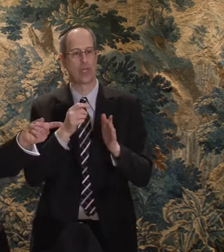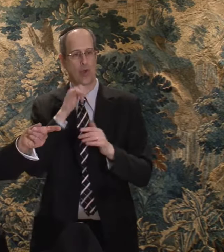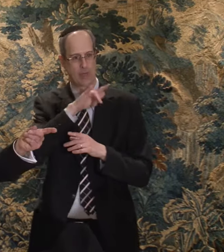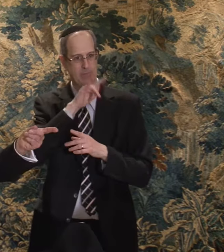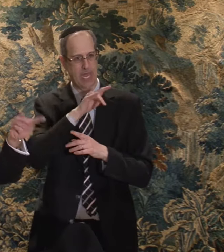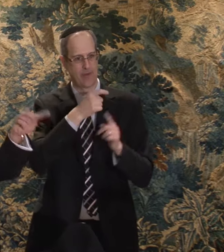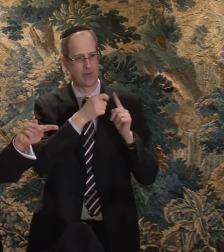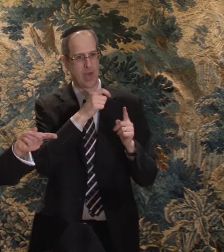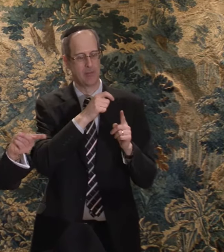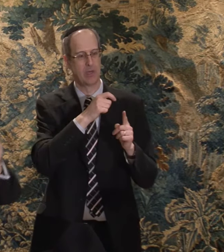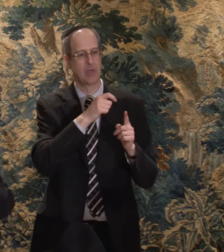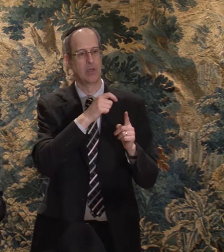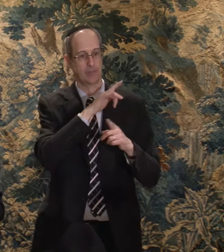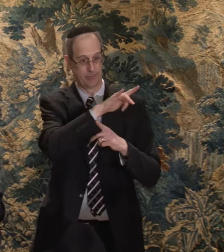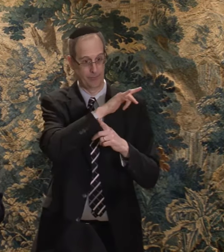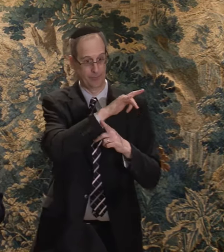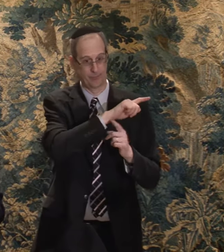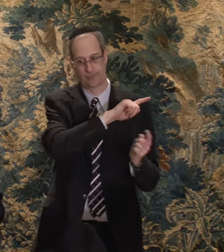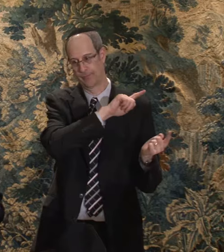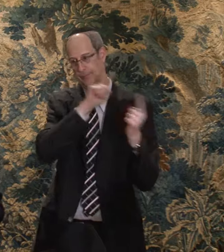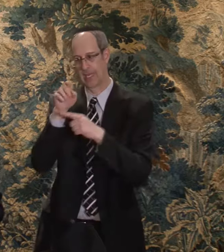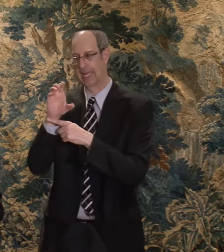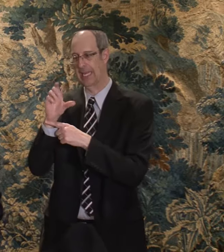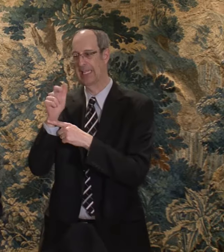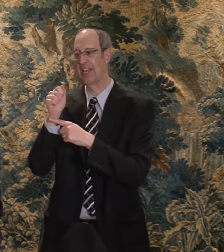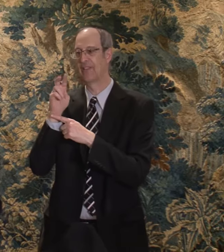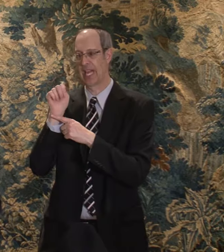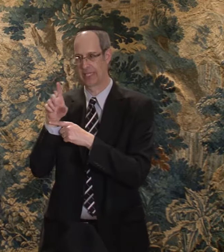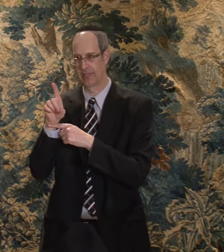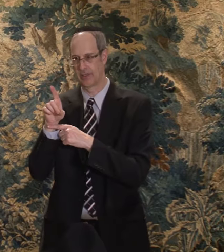took back to tick leave him with his Rebbetzin and there's a bomb from the